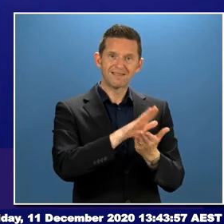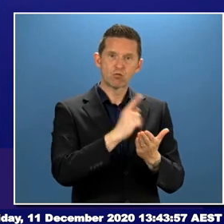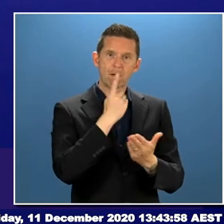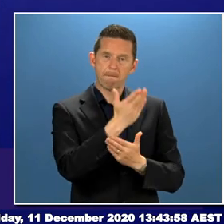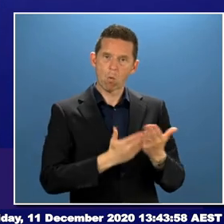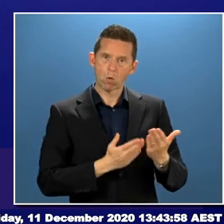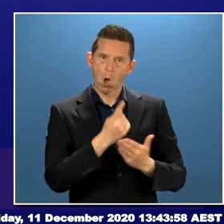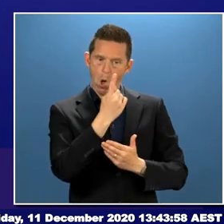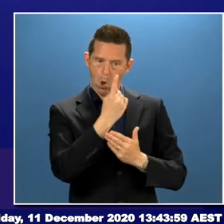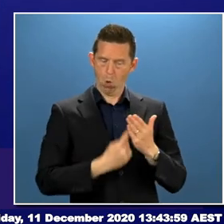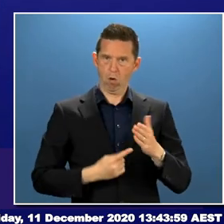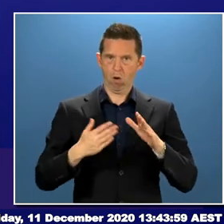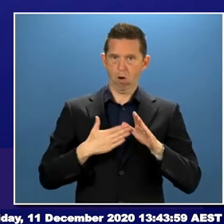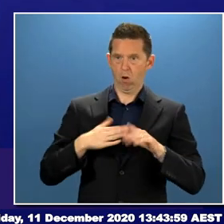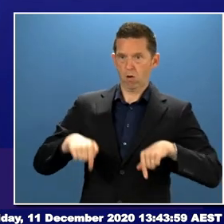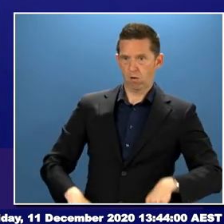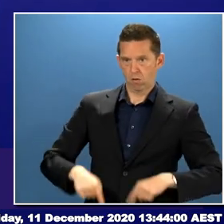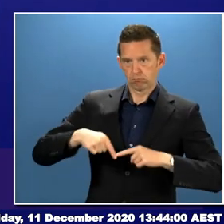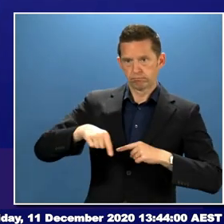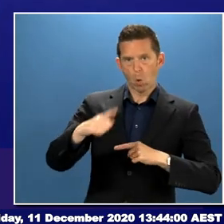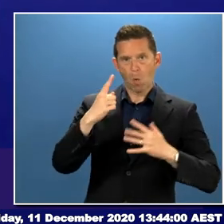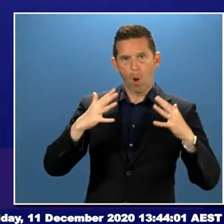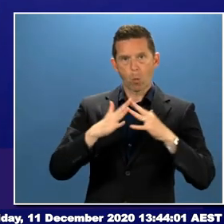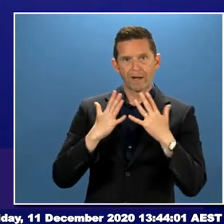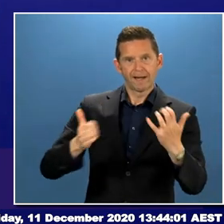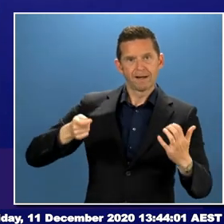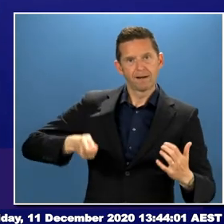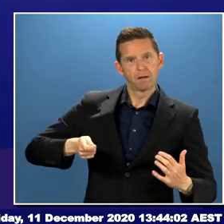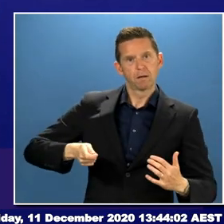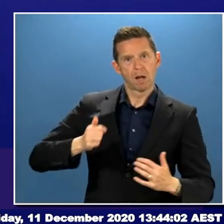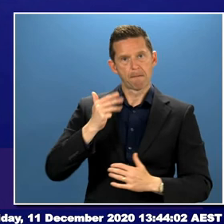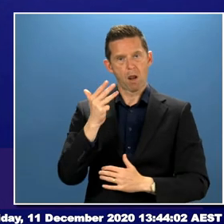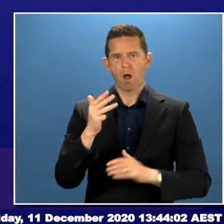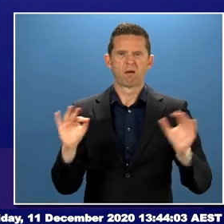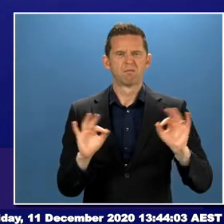on the evidence of this hearing. We know that there are many complex and difficult issues